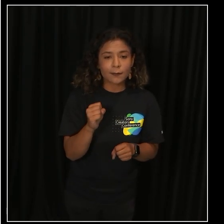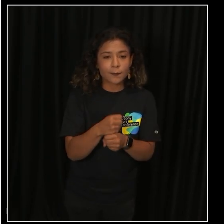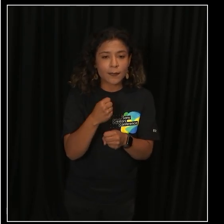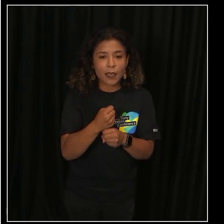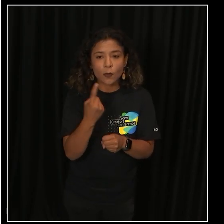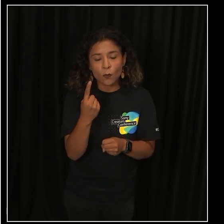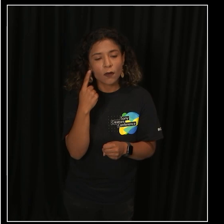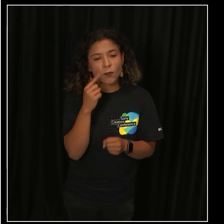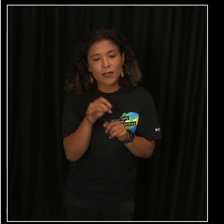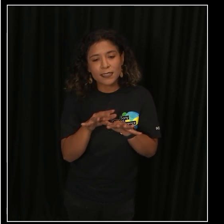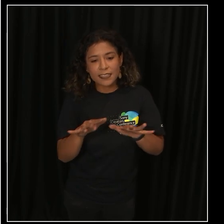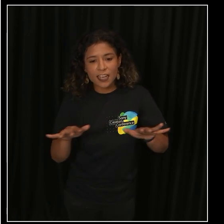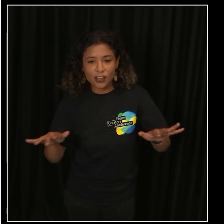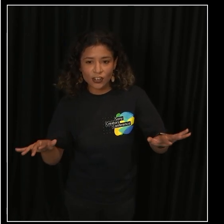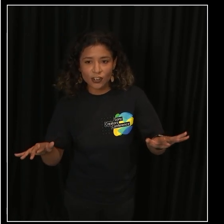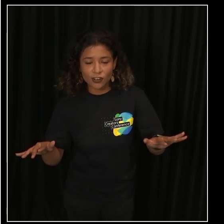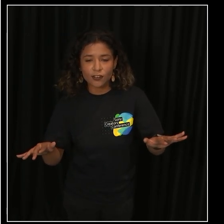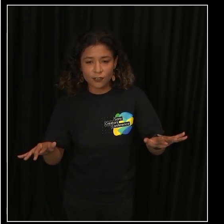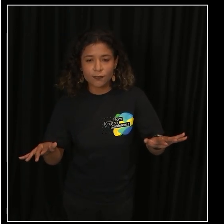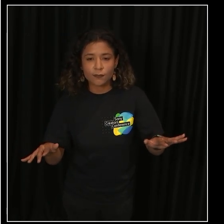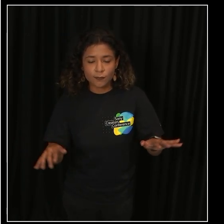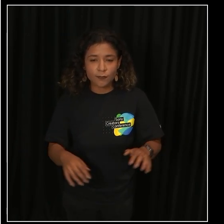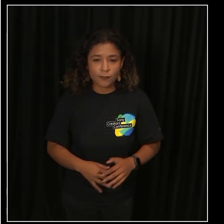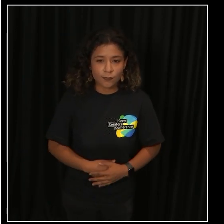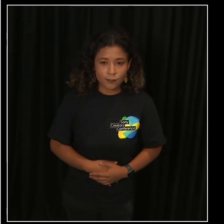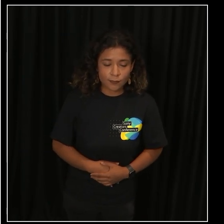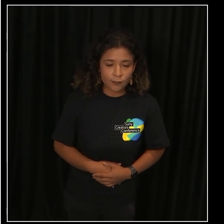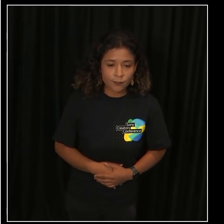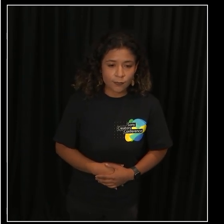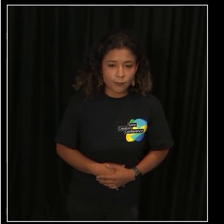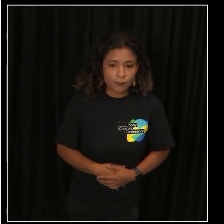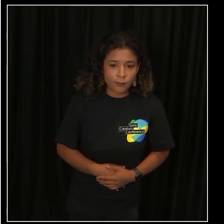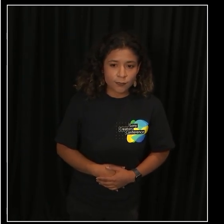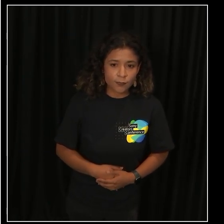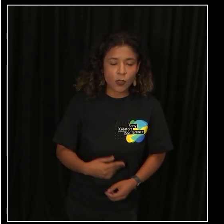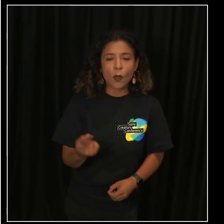for both Rayleigh and the Mie scattering barley only with the density height.